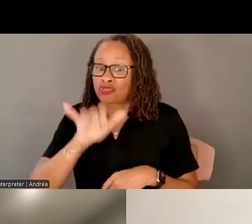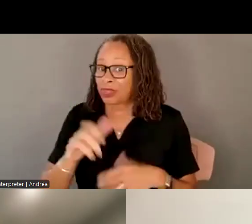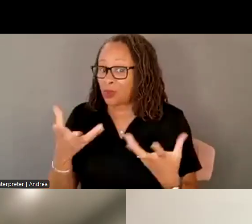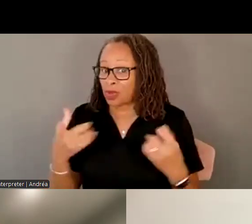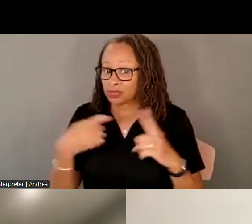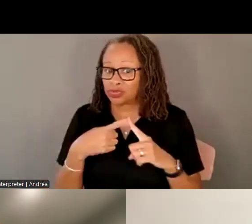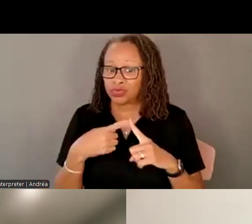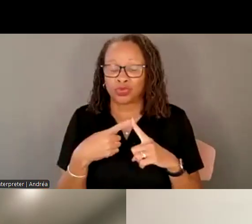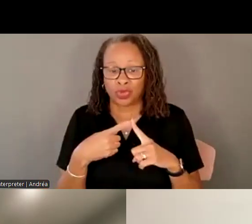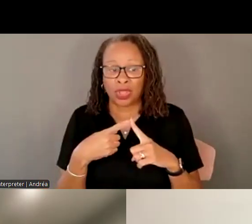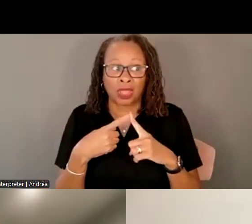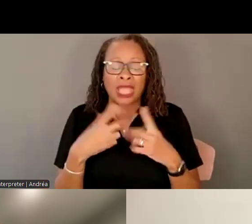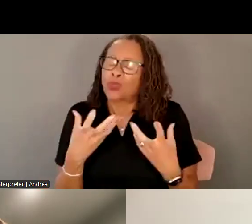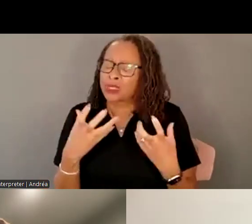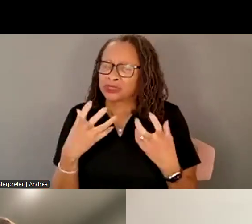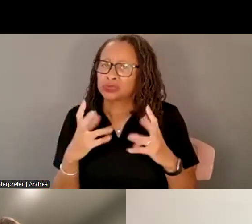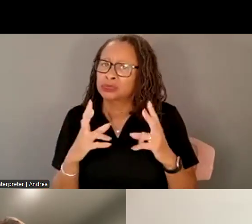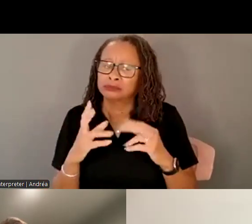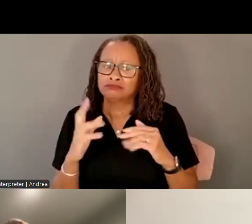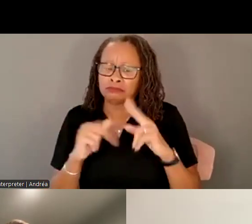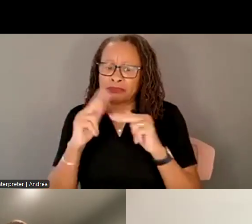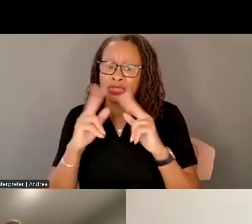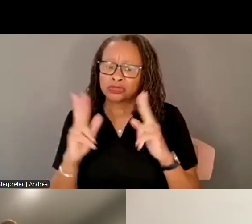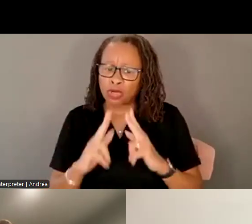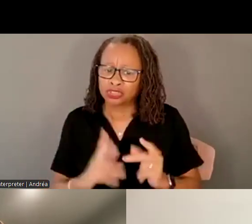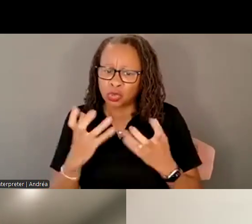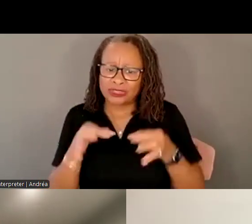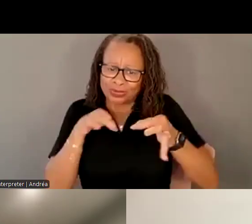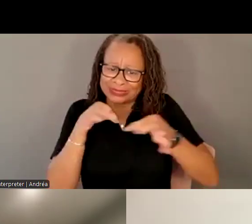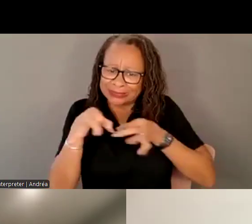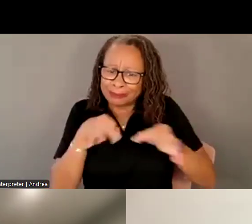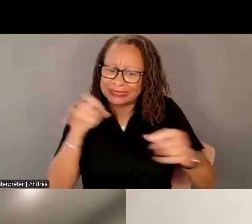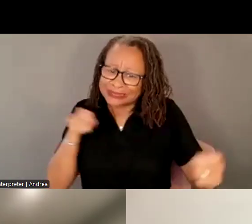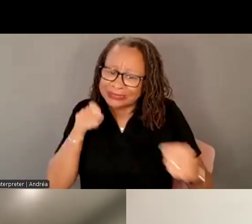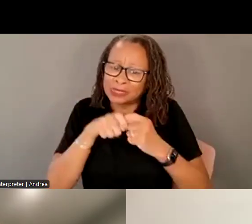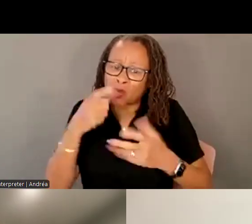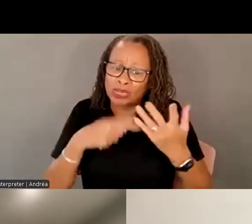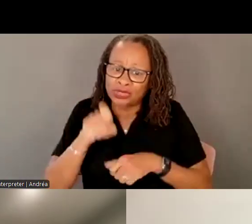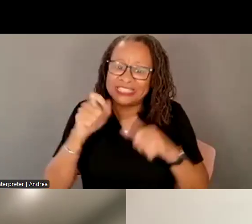and to build partnerships, you really want to define what it is that you need to get done,